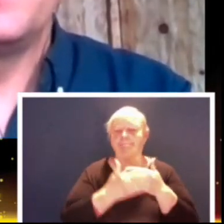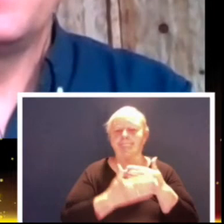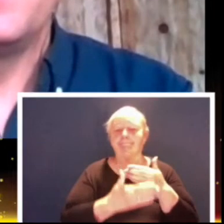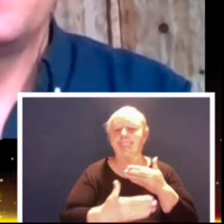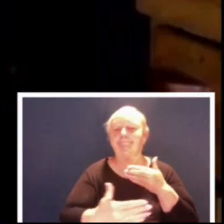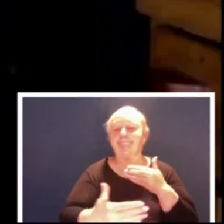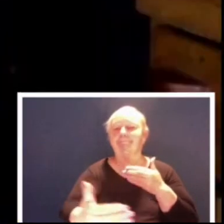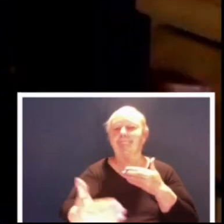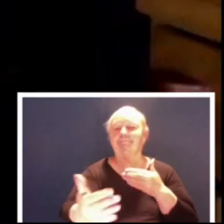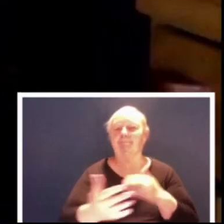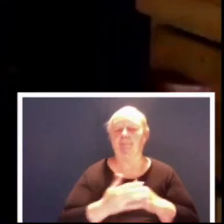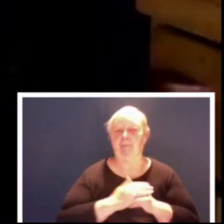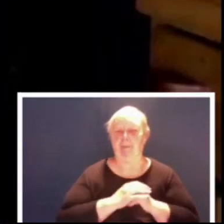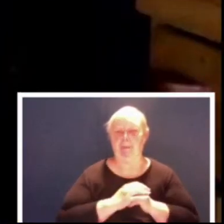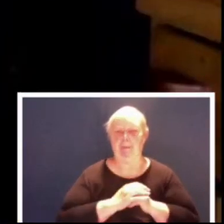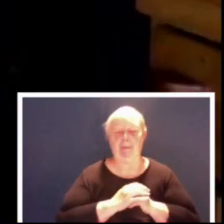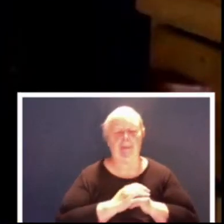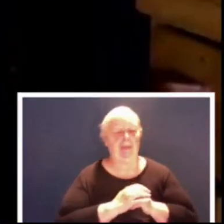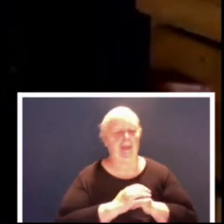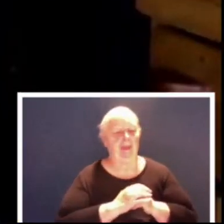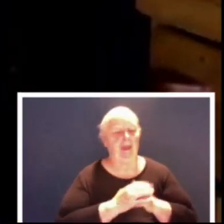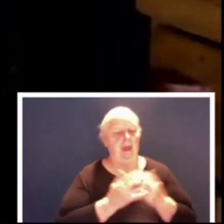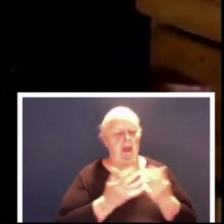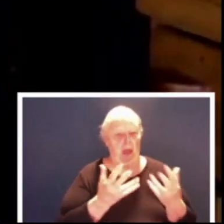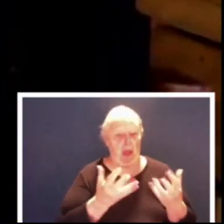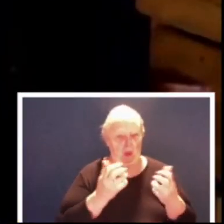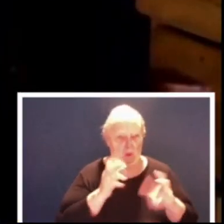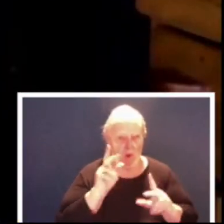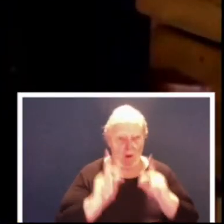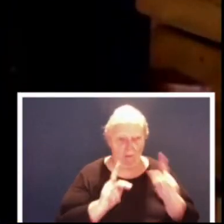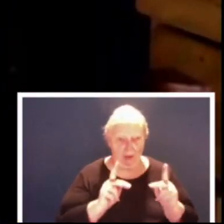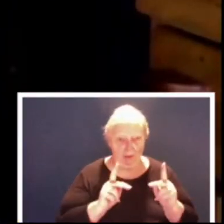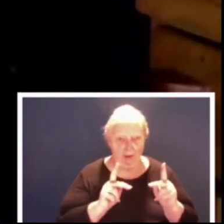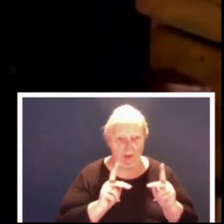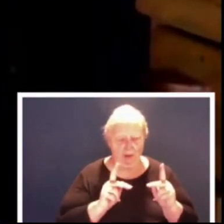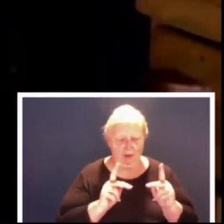I just want people to unleash their brilliance within